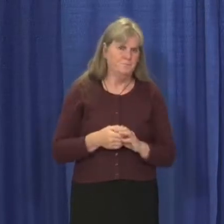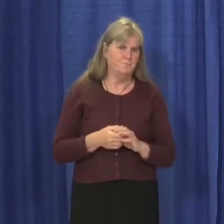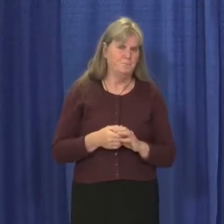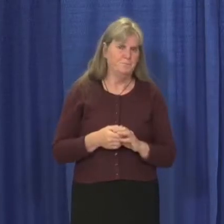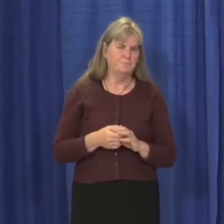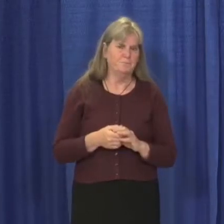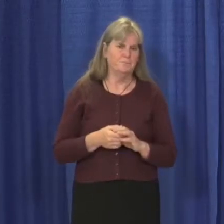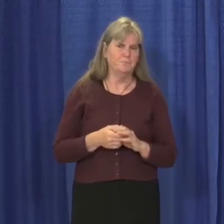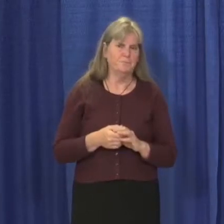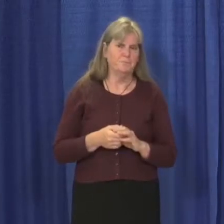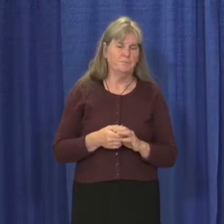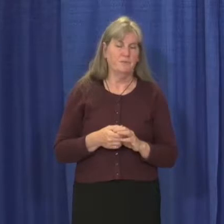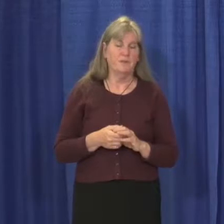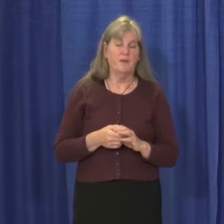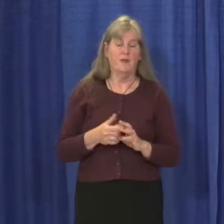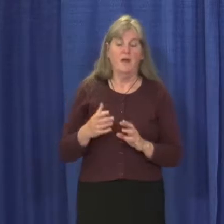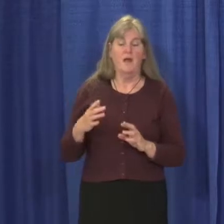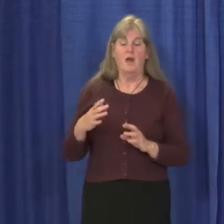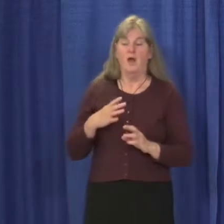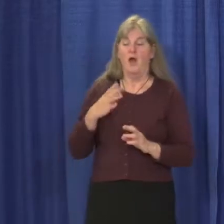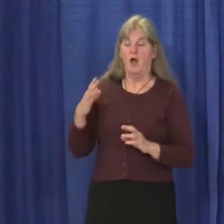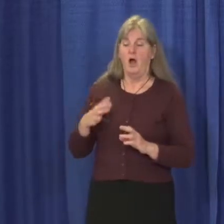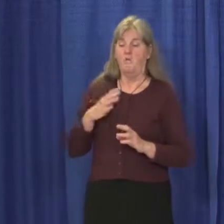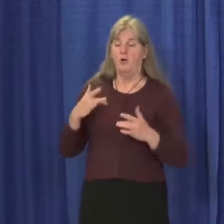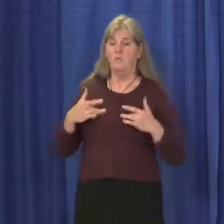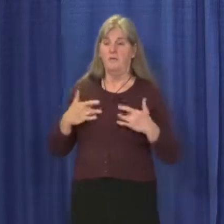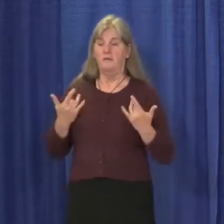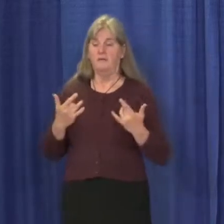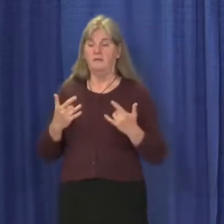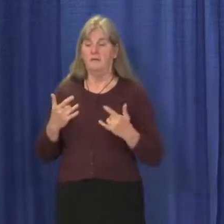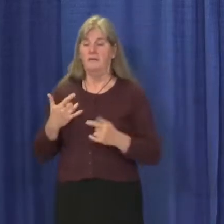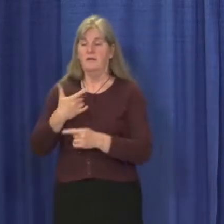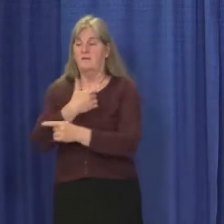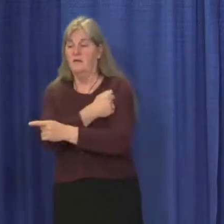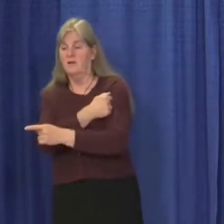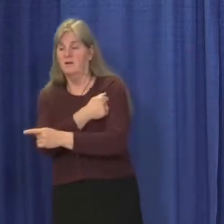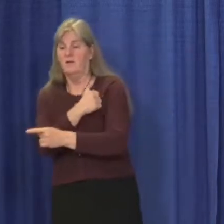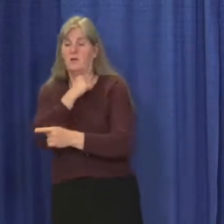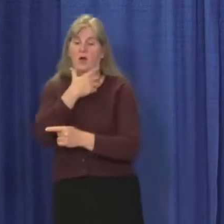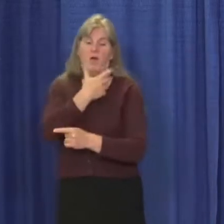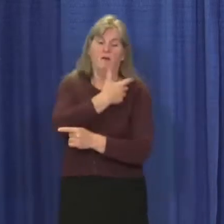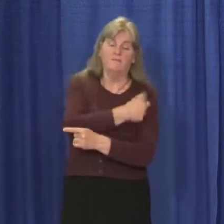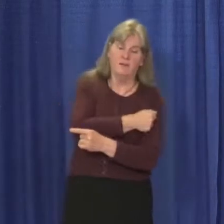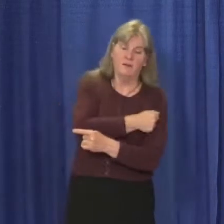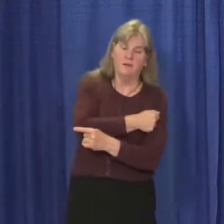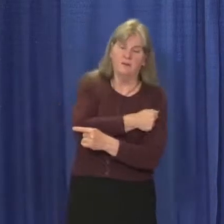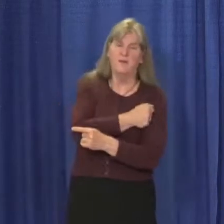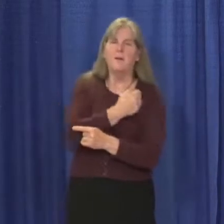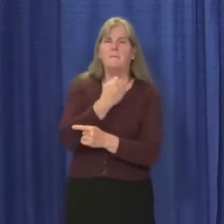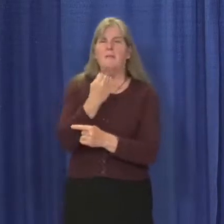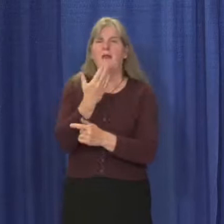distinctions between vaccinated and unvaccinated people there are many other considerations in